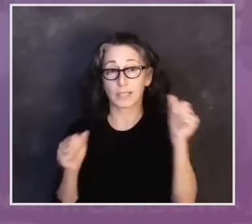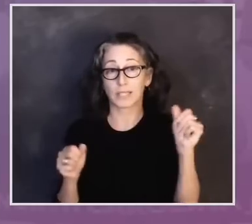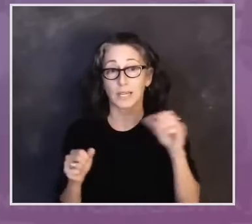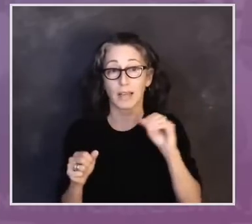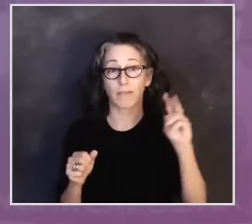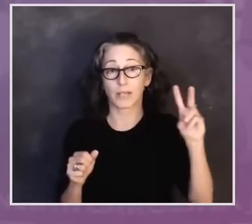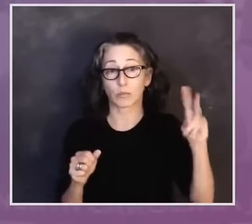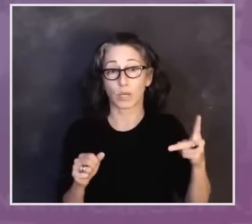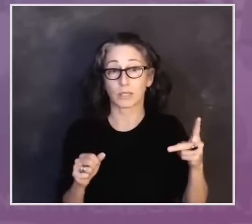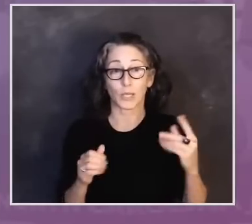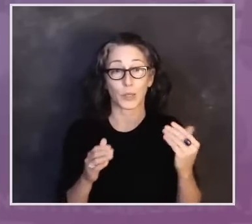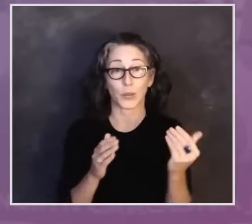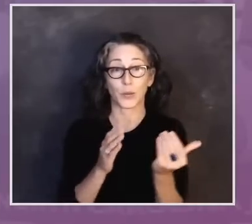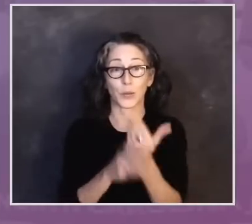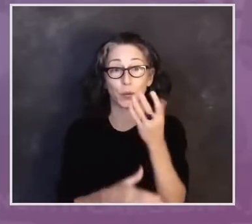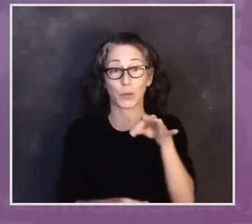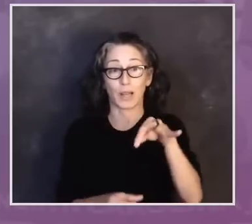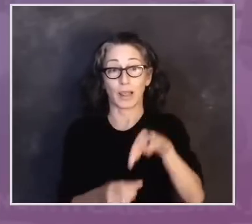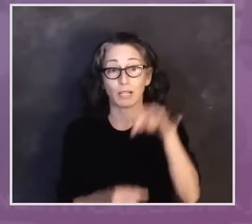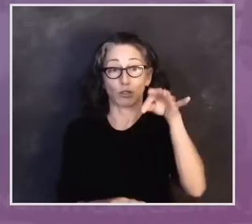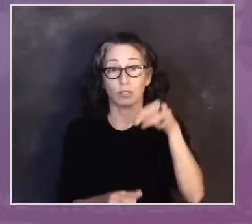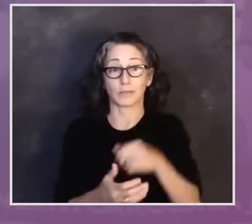GOING TO ELECT A NEW PRESIDENT